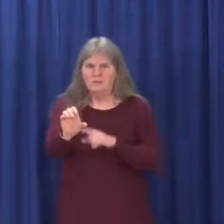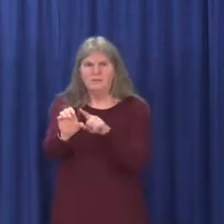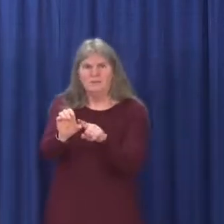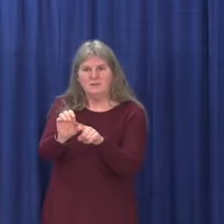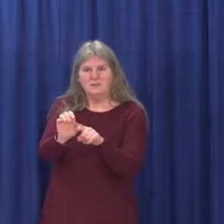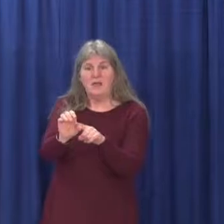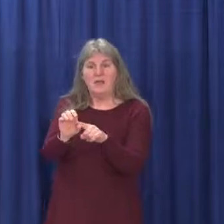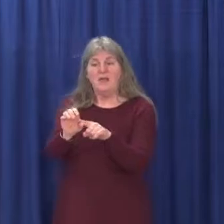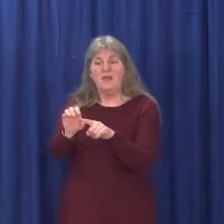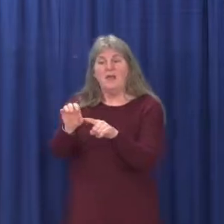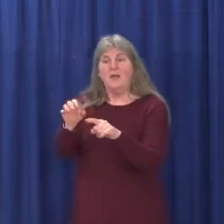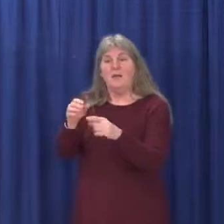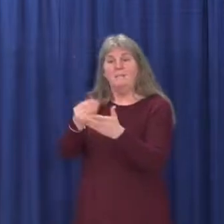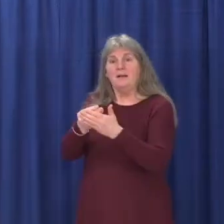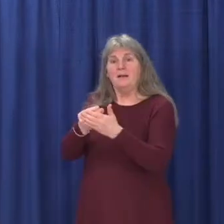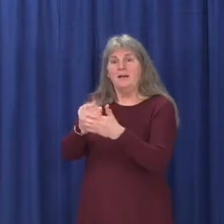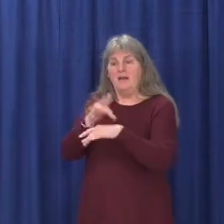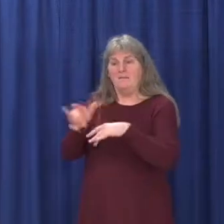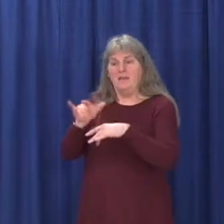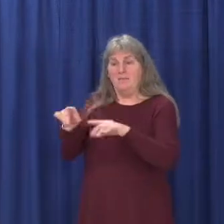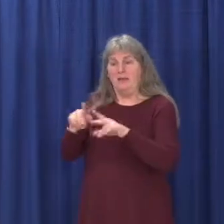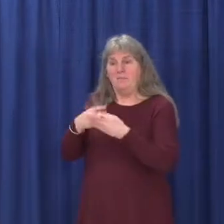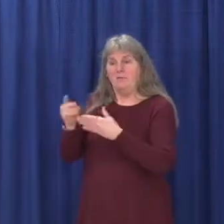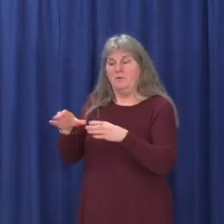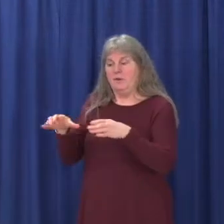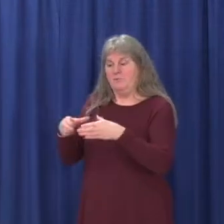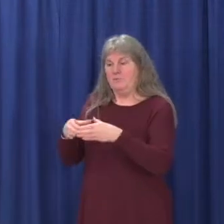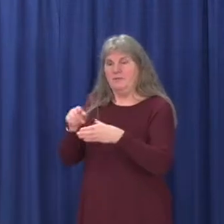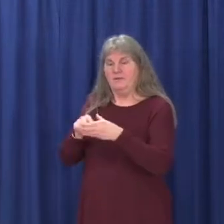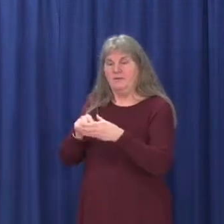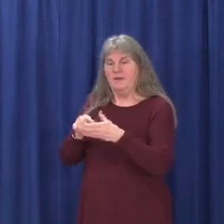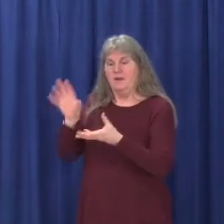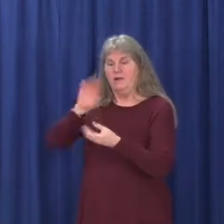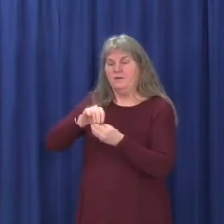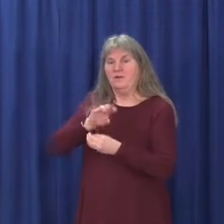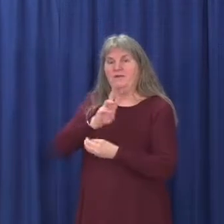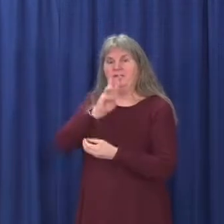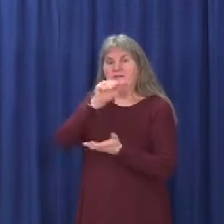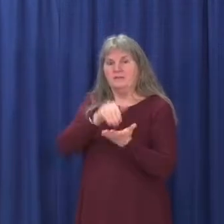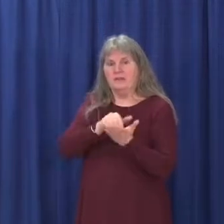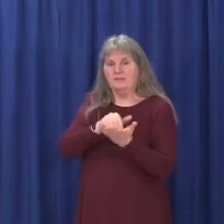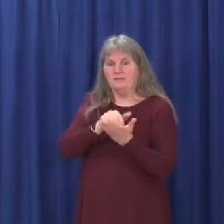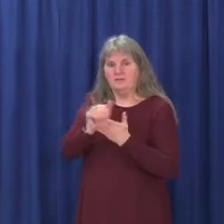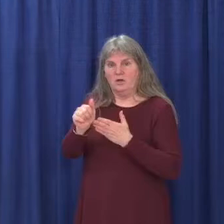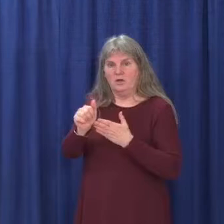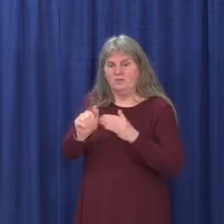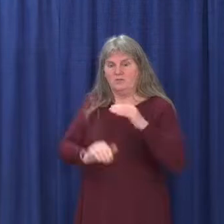program, that we're identifying today, is $60,000 over the period of time.